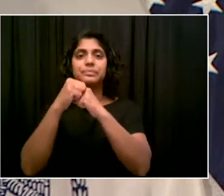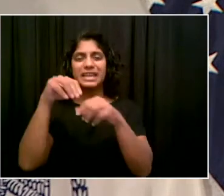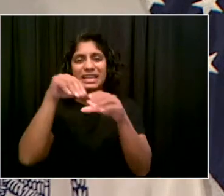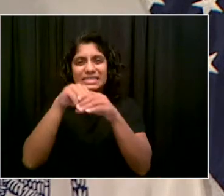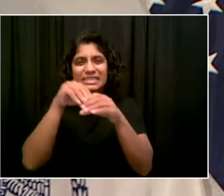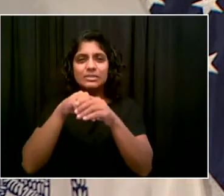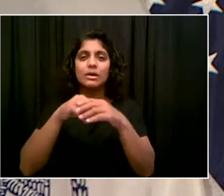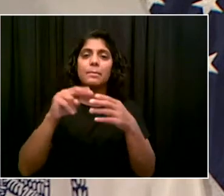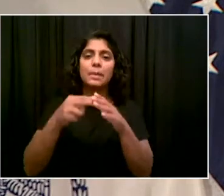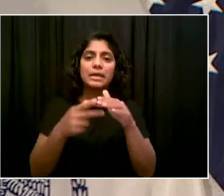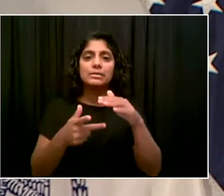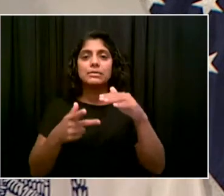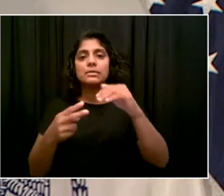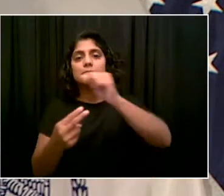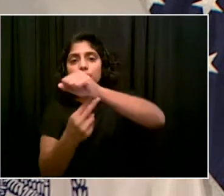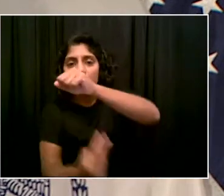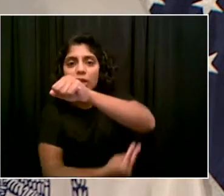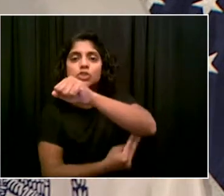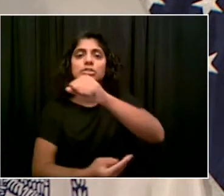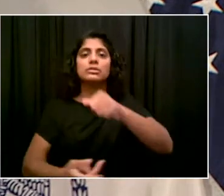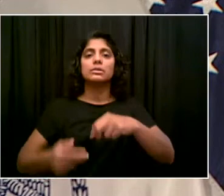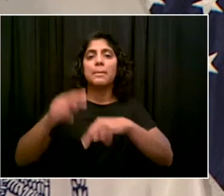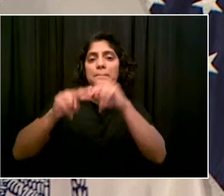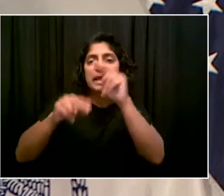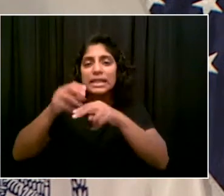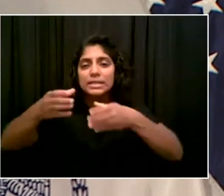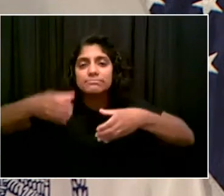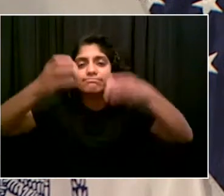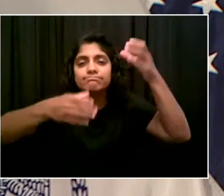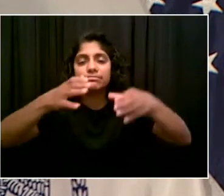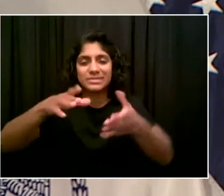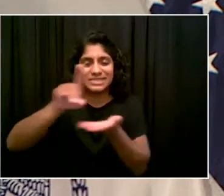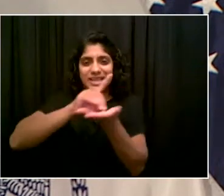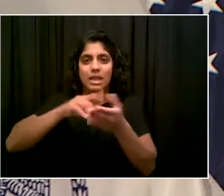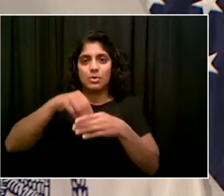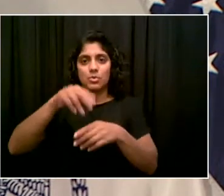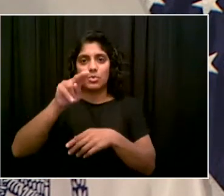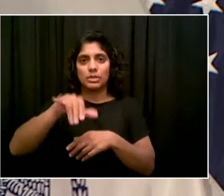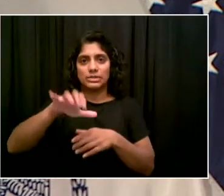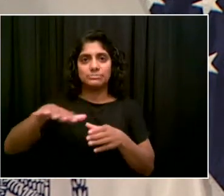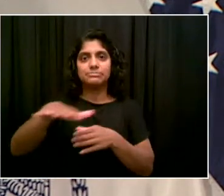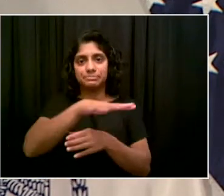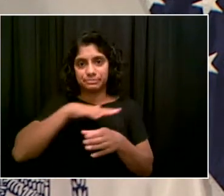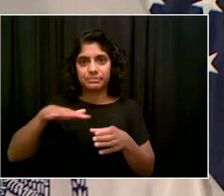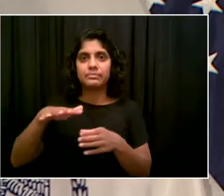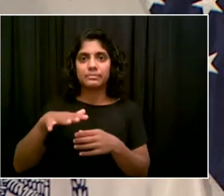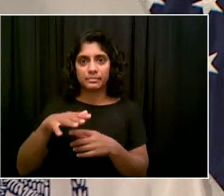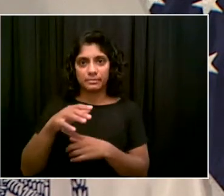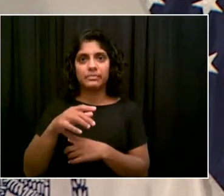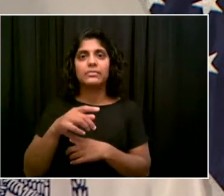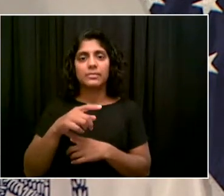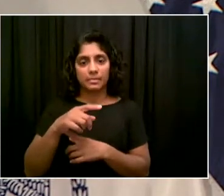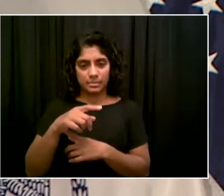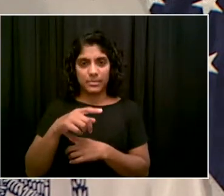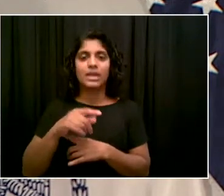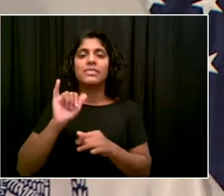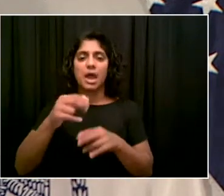THIS IS EXACTLY WHAT WE NEED TO MOVE THE BALL, GET THE INFRASTRUCTURE FUNDING ROLLING SO WE CAN DO MORE AND MORE TO